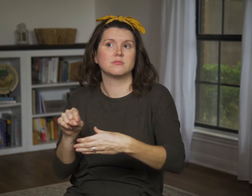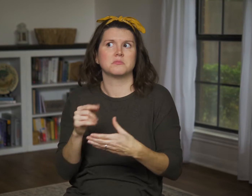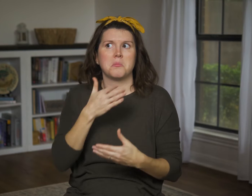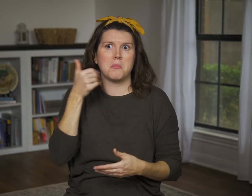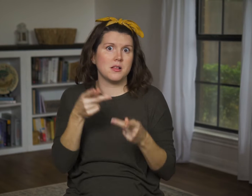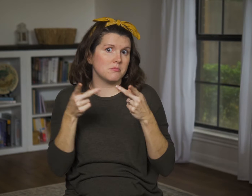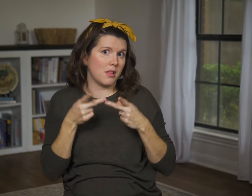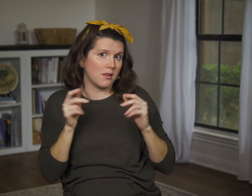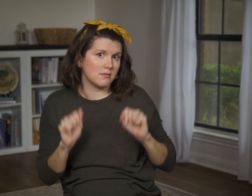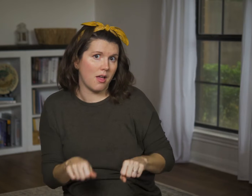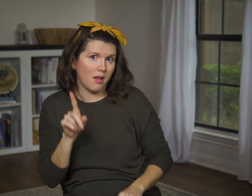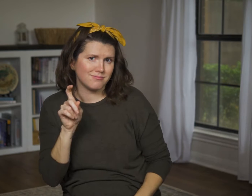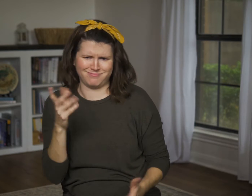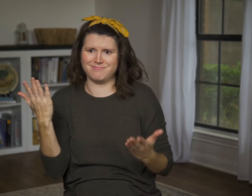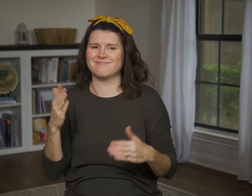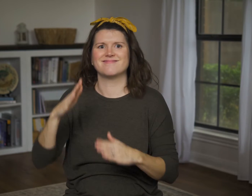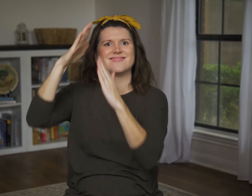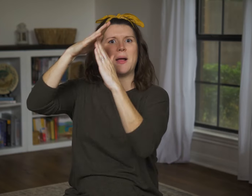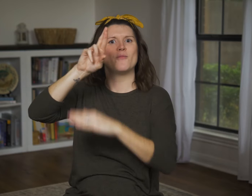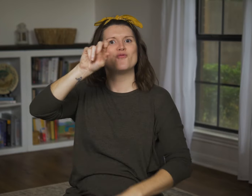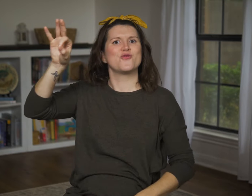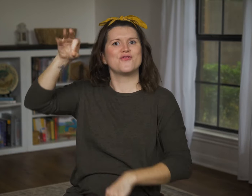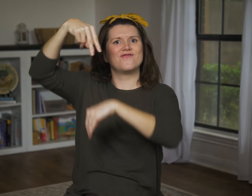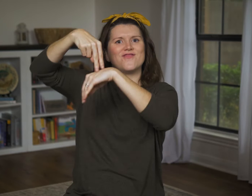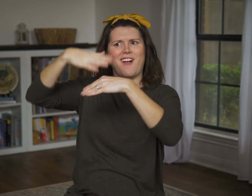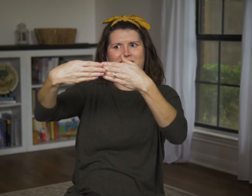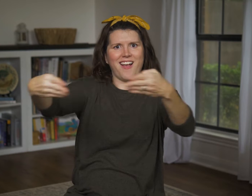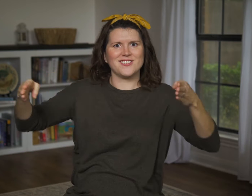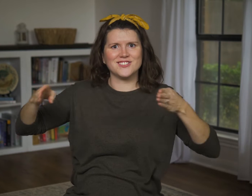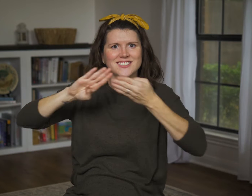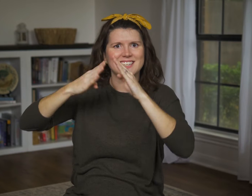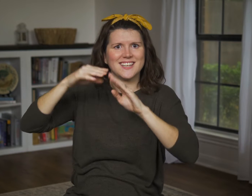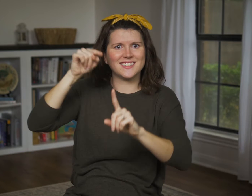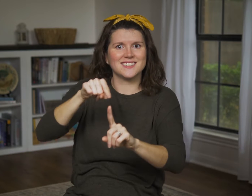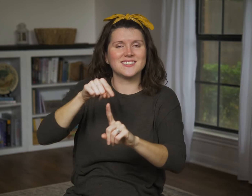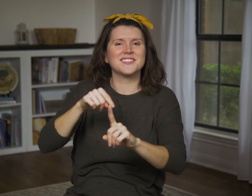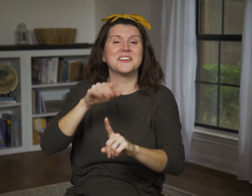What better place to accomplish both goals than a rooftop on the edge of the city?